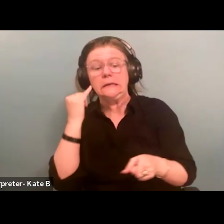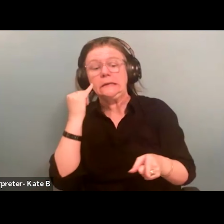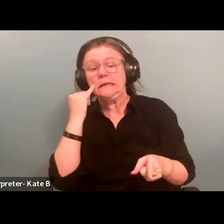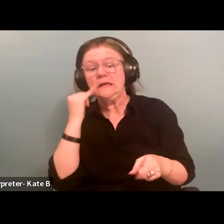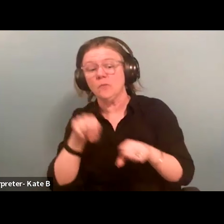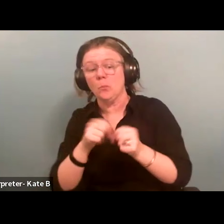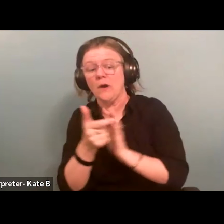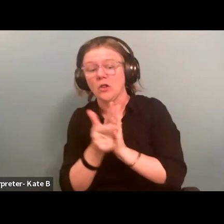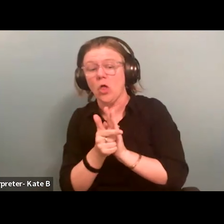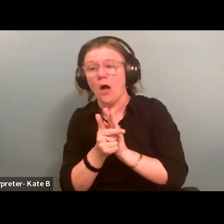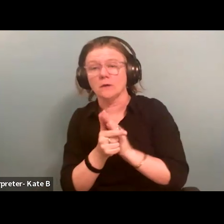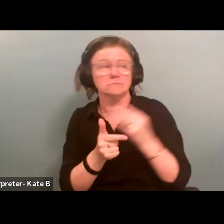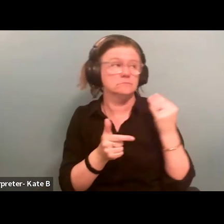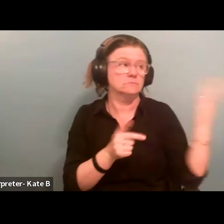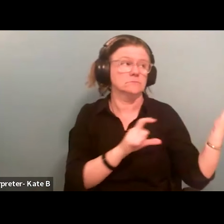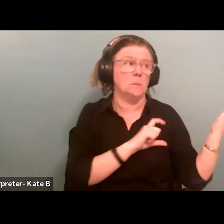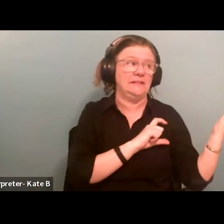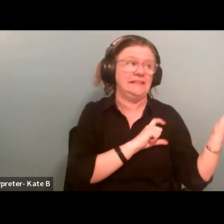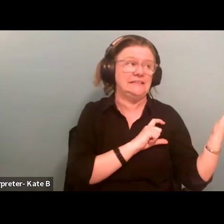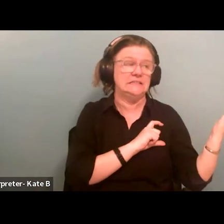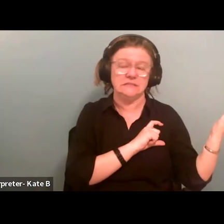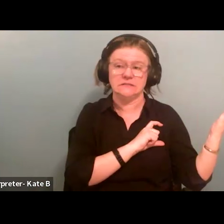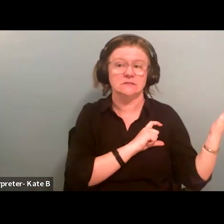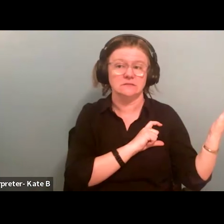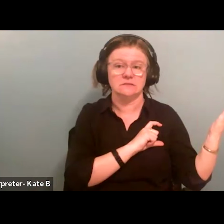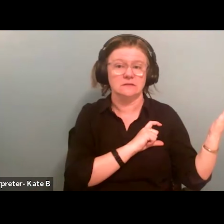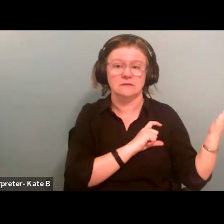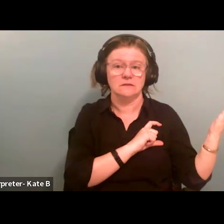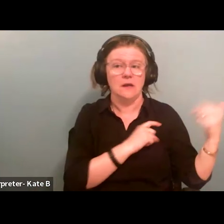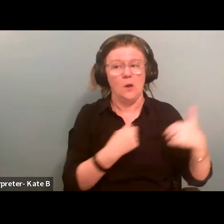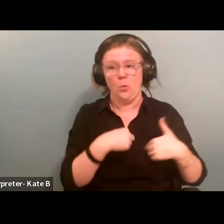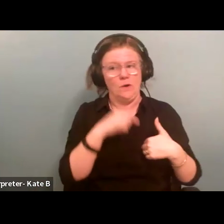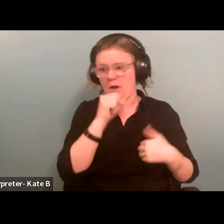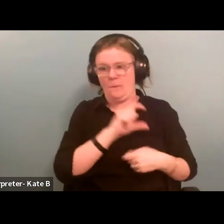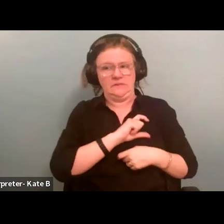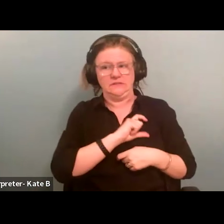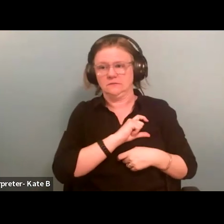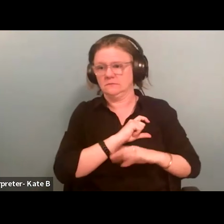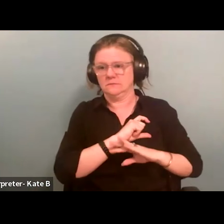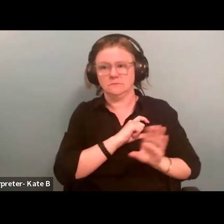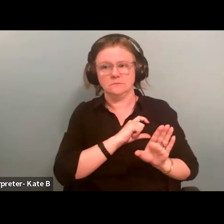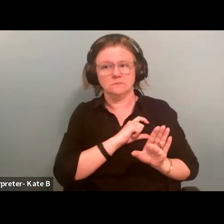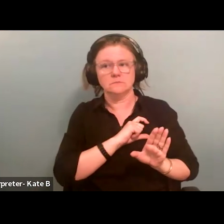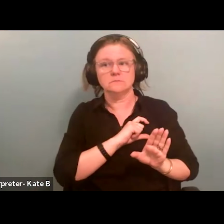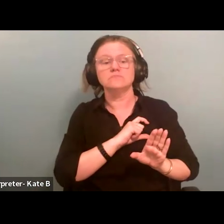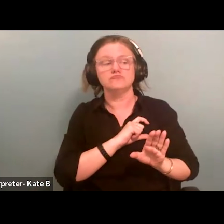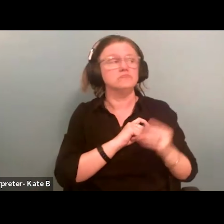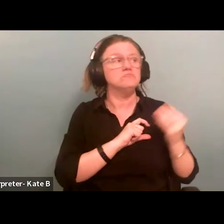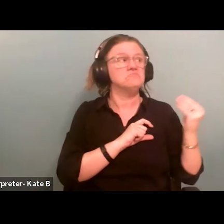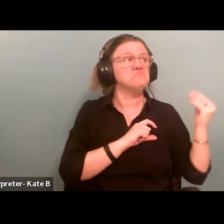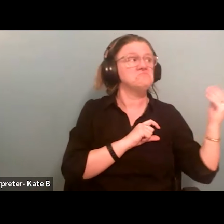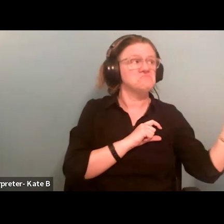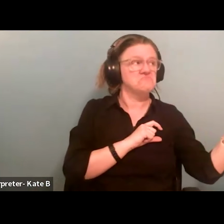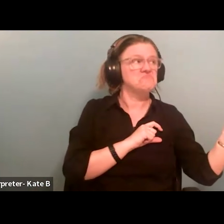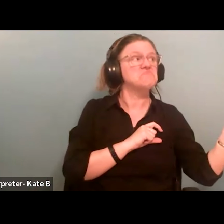to law enforcement. But Older Adult Protective Services is not law enforcement. We let law enforcement handle those investigations